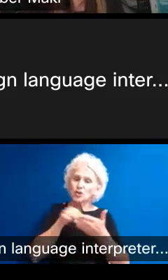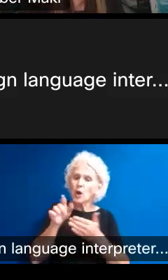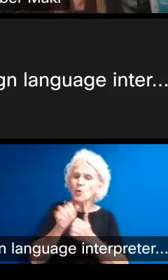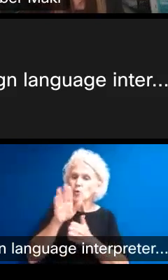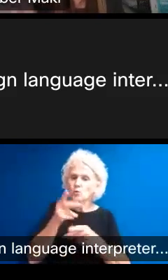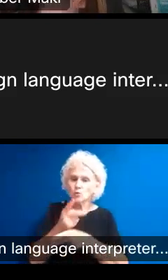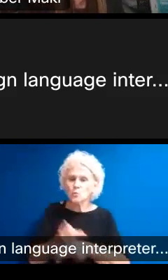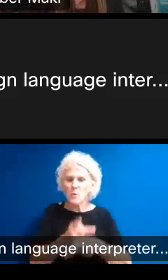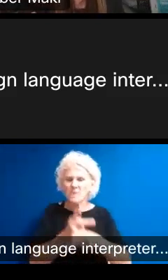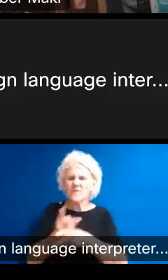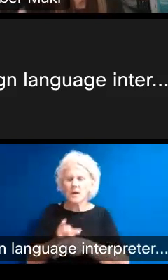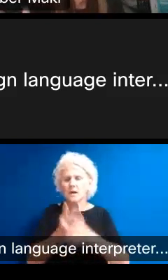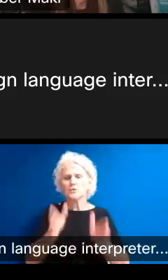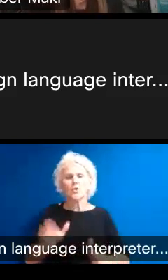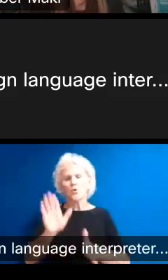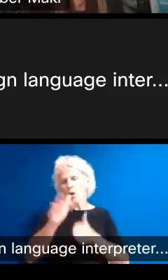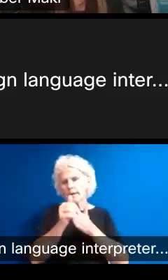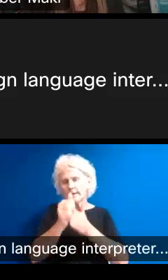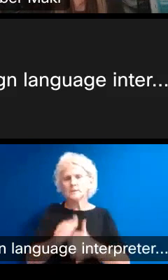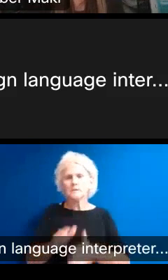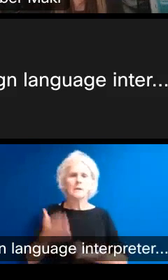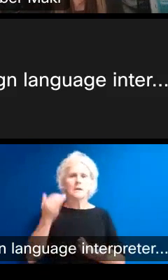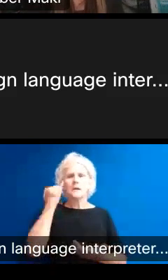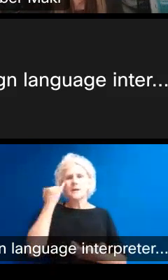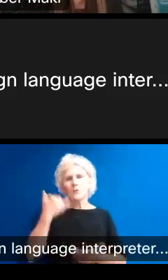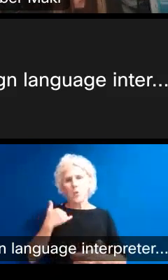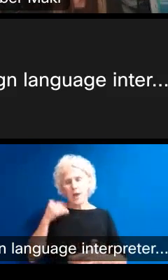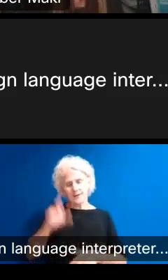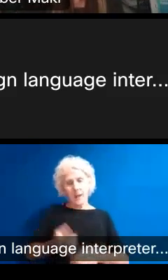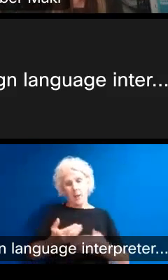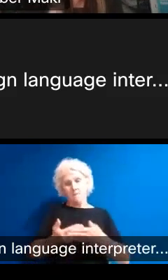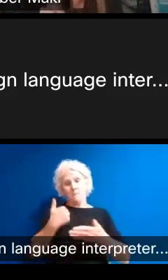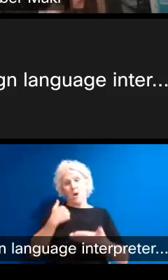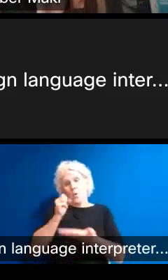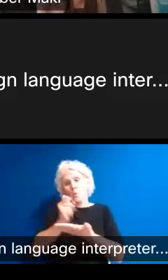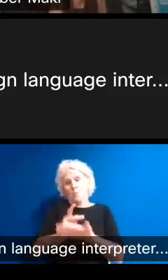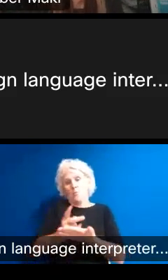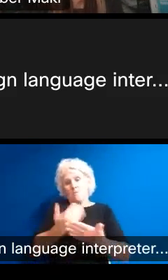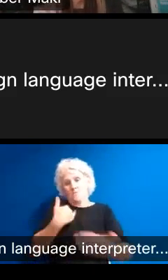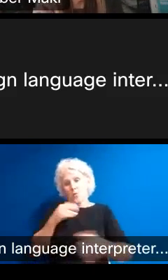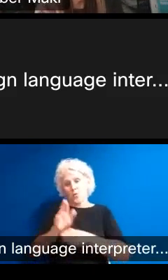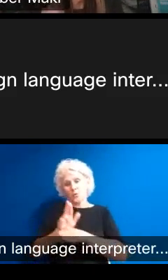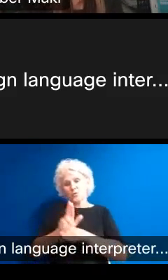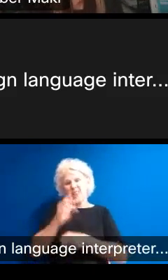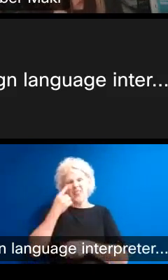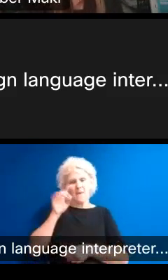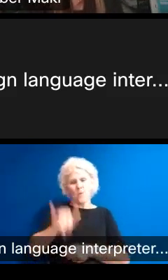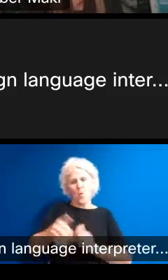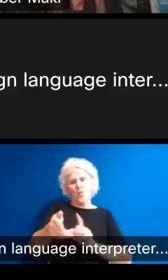make sure you do or do not have to get prior approval. This is extremely short term. It